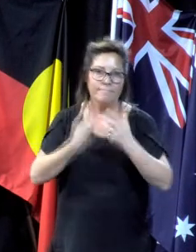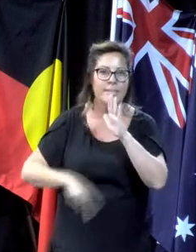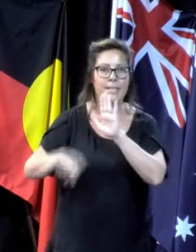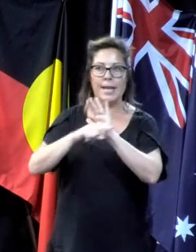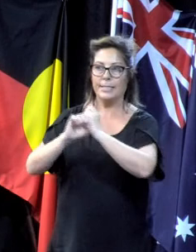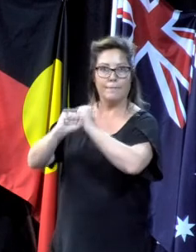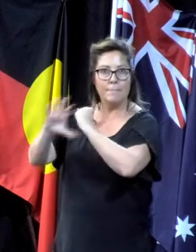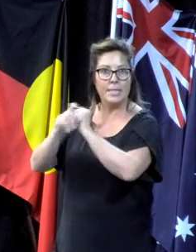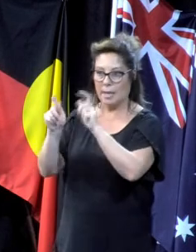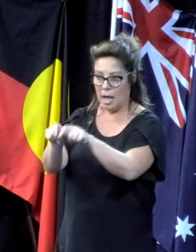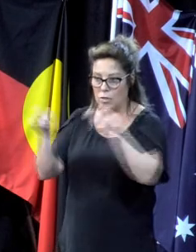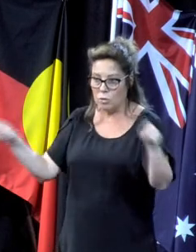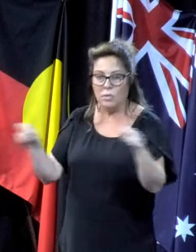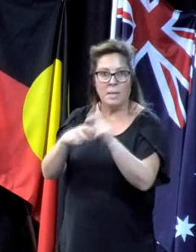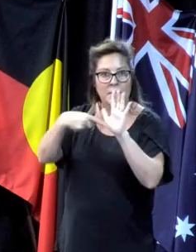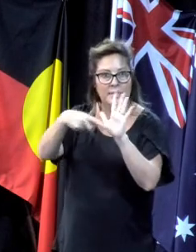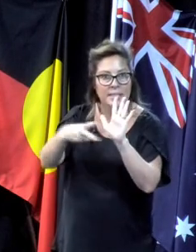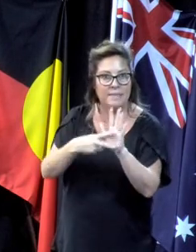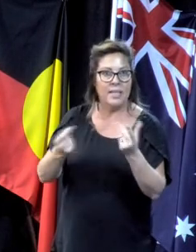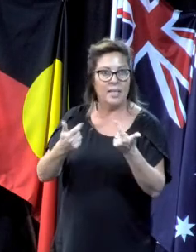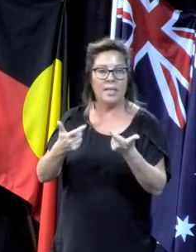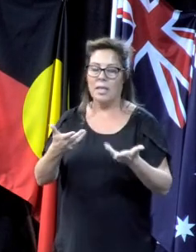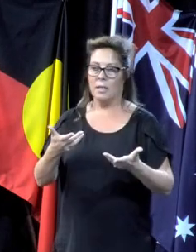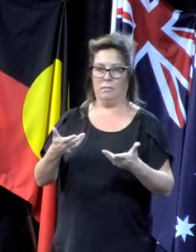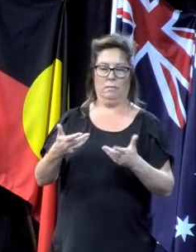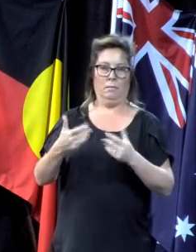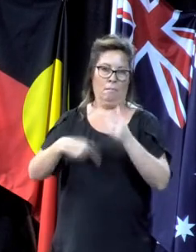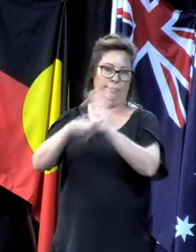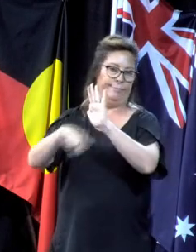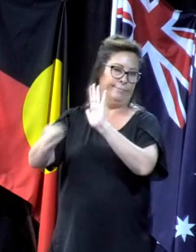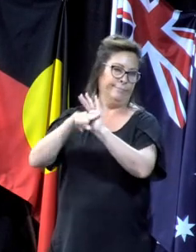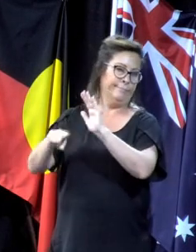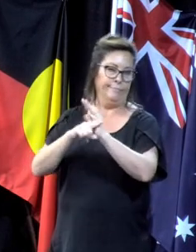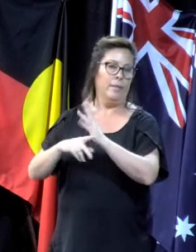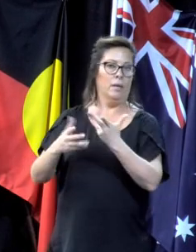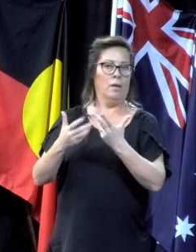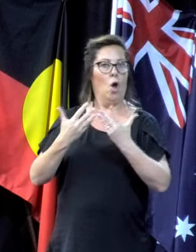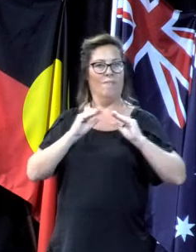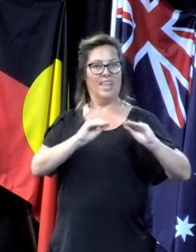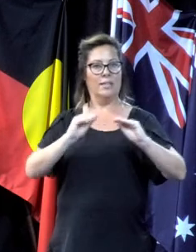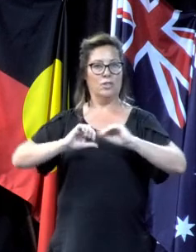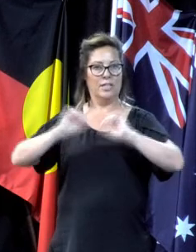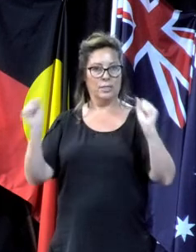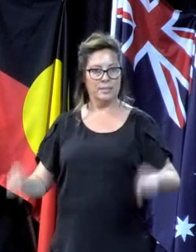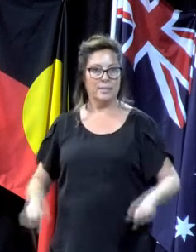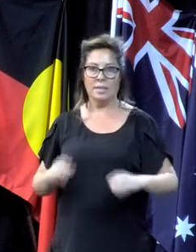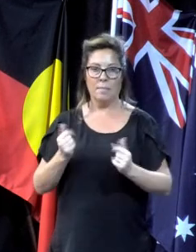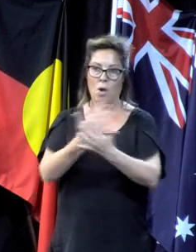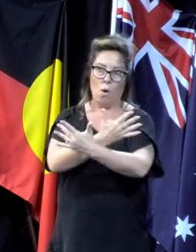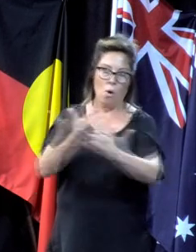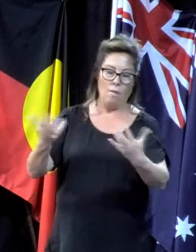I think we keep degrading and downgrading the system. We need to talk positively.